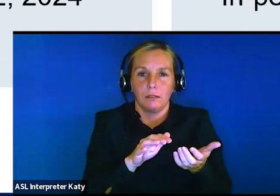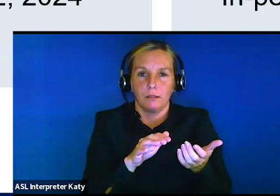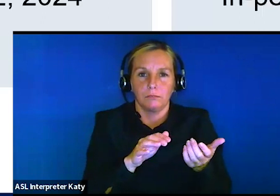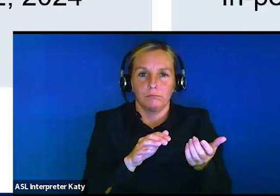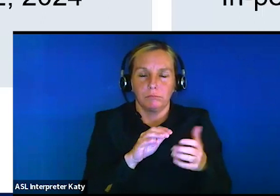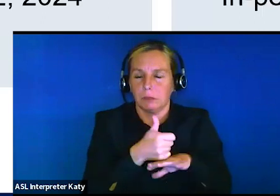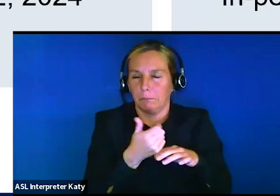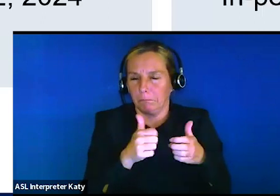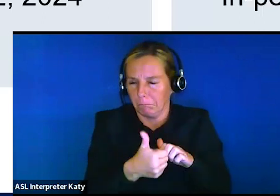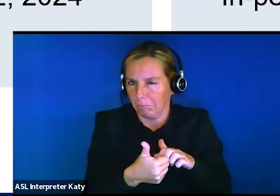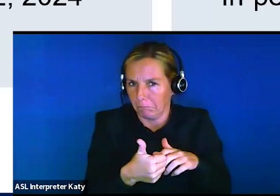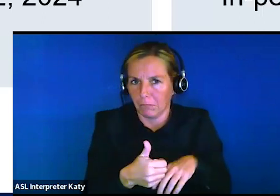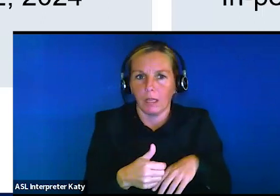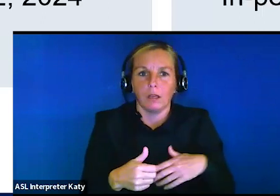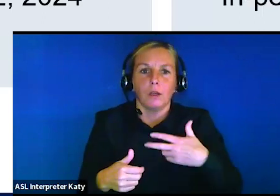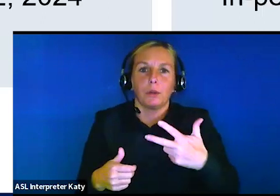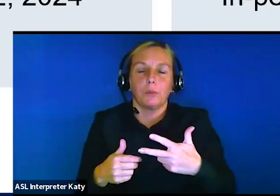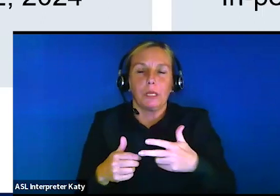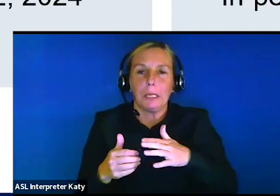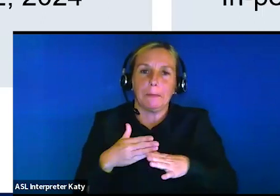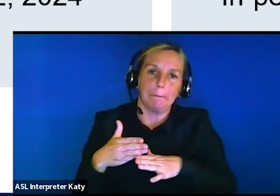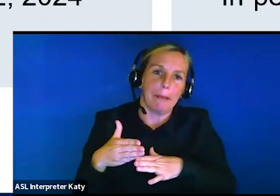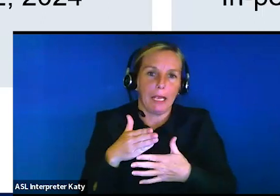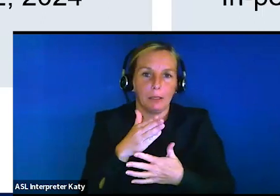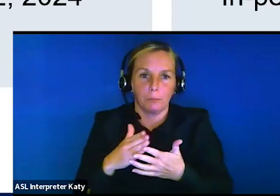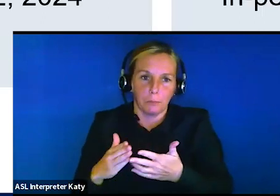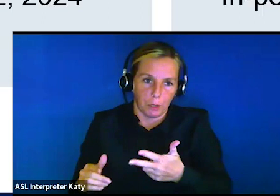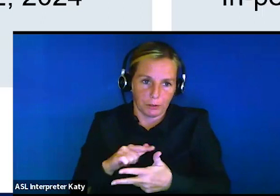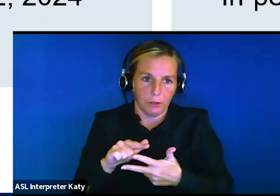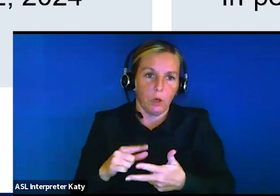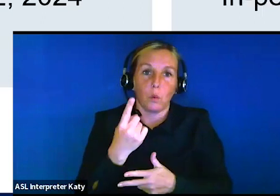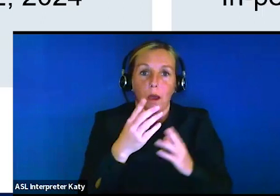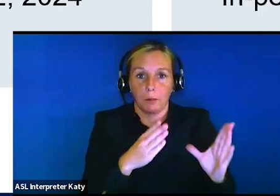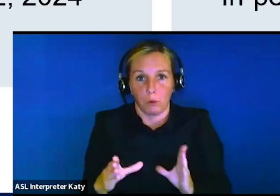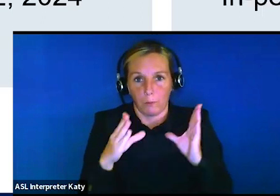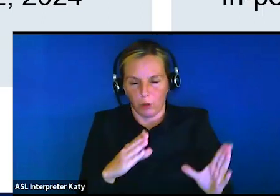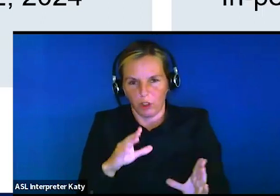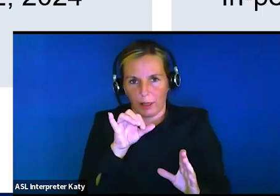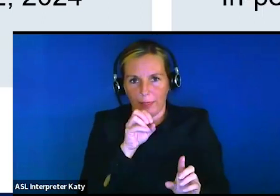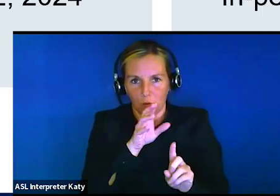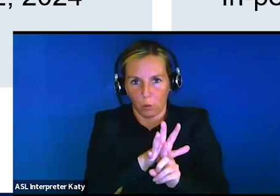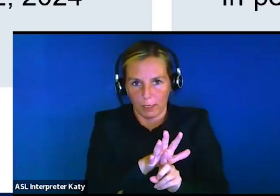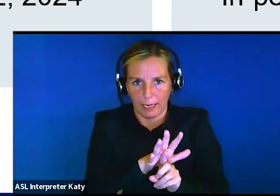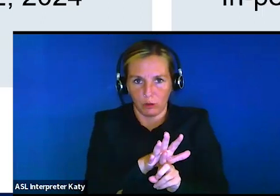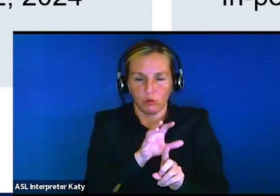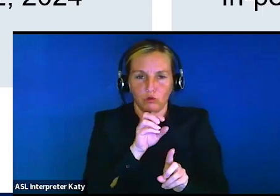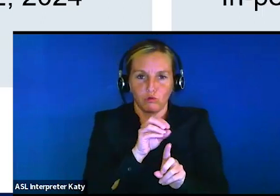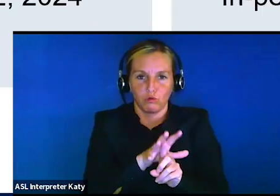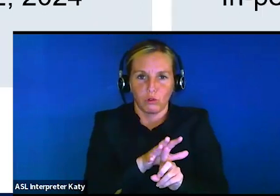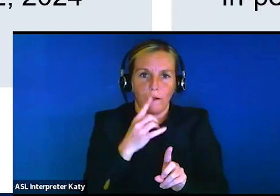is there is going to be three main components. One is preparation. So that's the orientation to the policy academy,